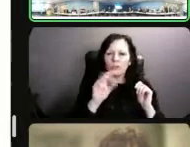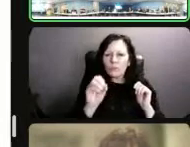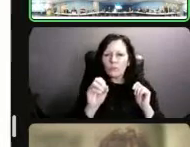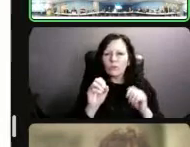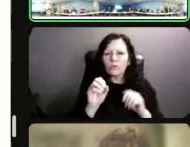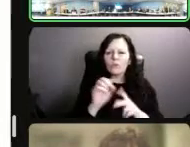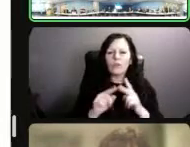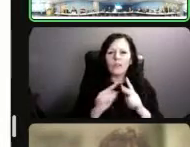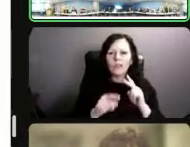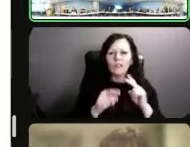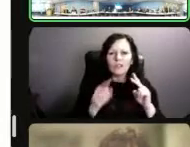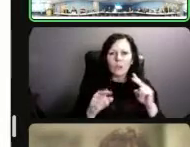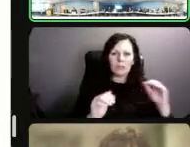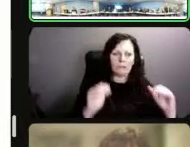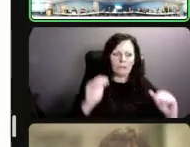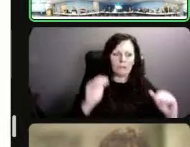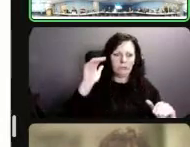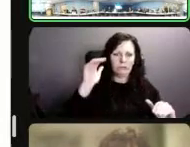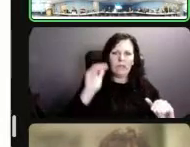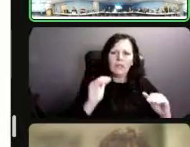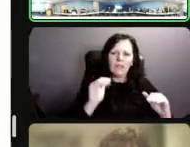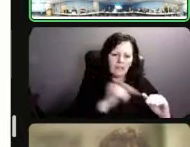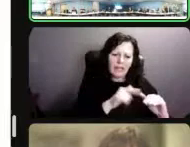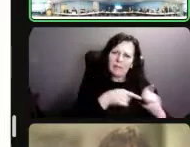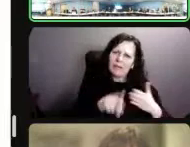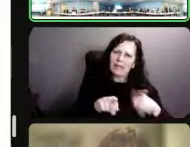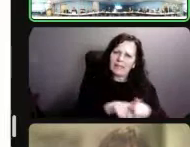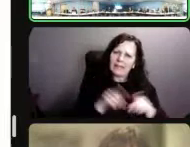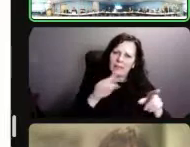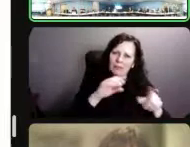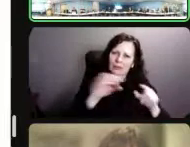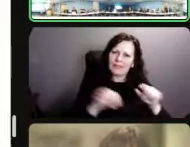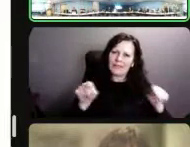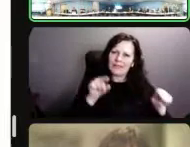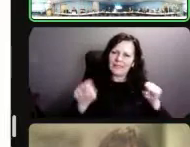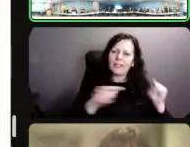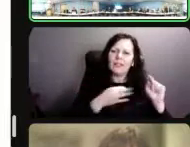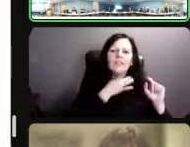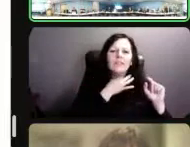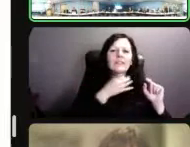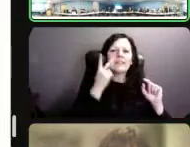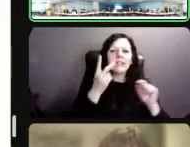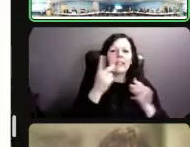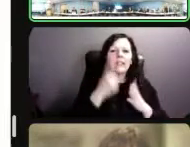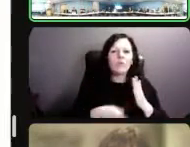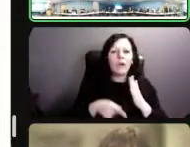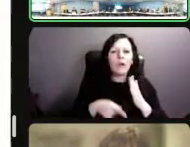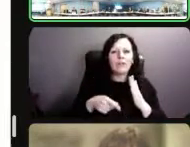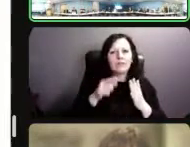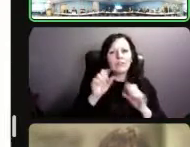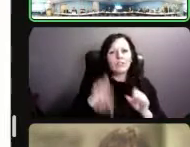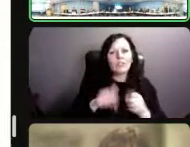MUCH LARGER EMPLOYER SUCH AS WALMART OR COSTCO.